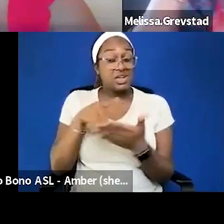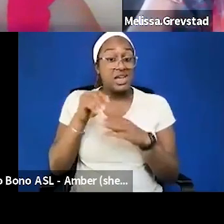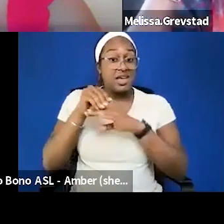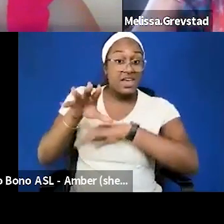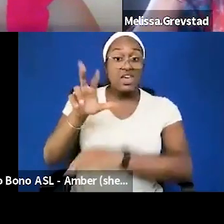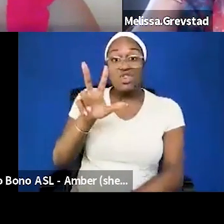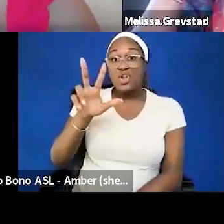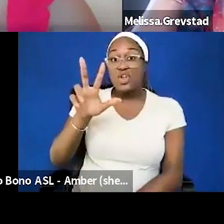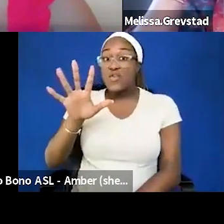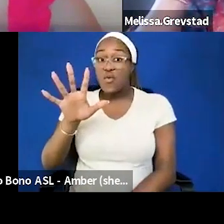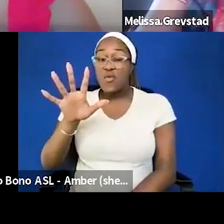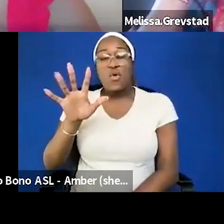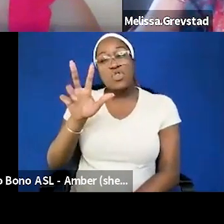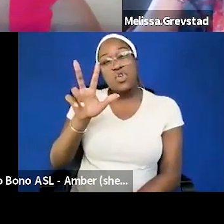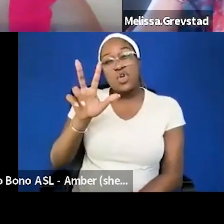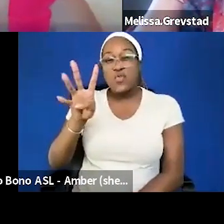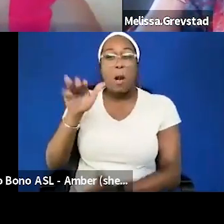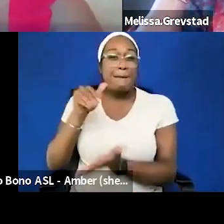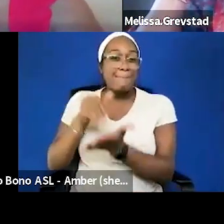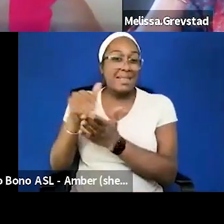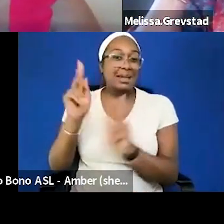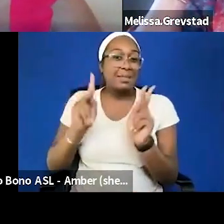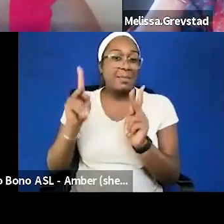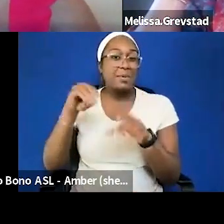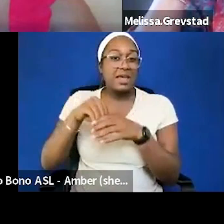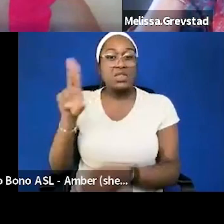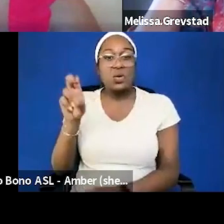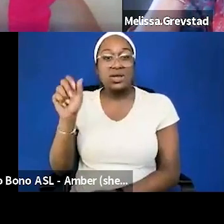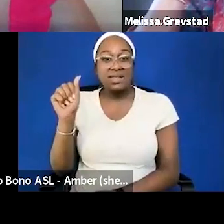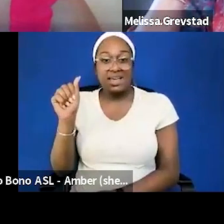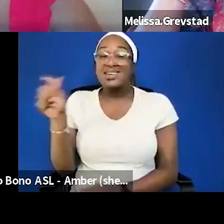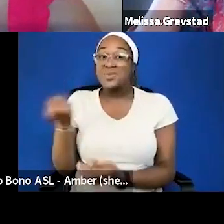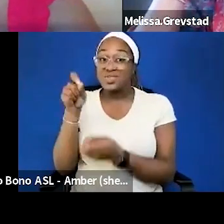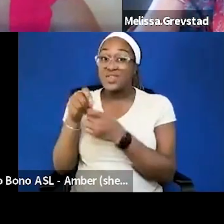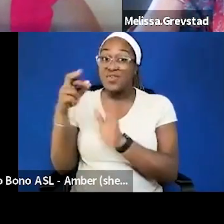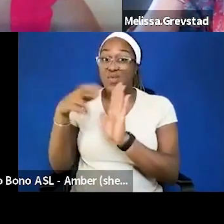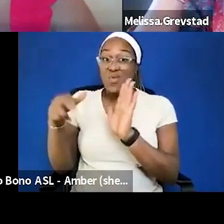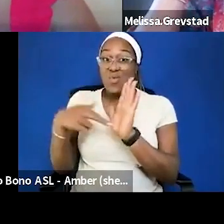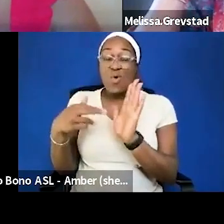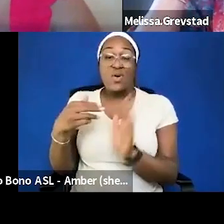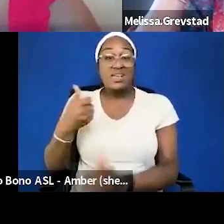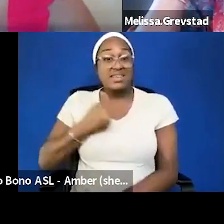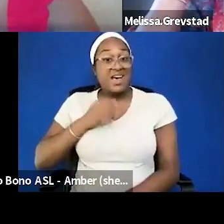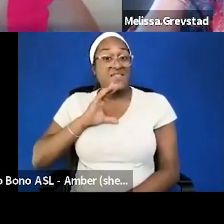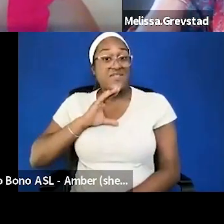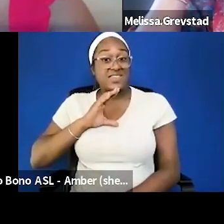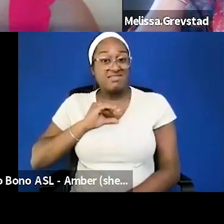in the U.S. And obviously, you know, this plays a significant role in fueling the self-esteem crisis, which is very, very important to the brand.